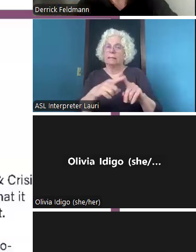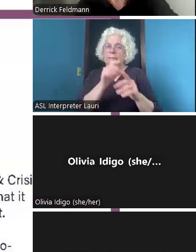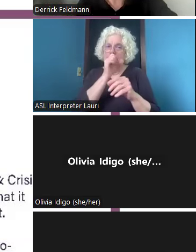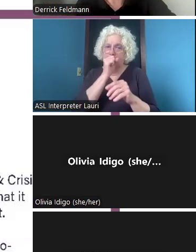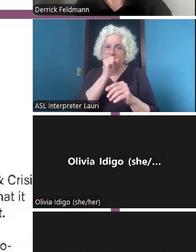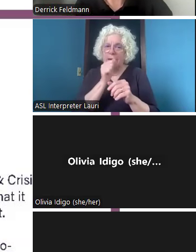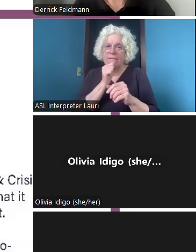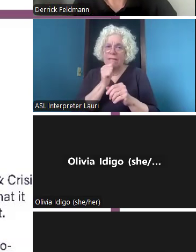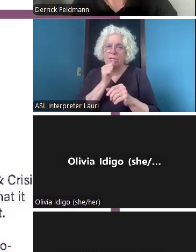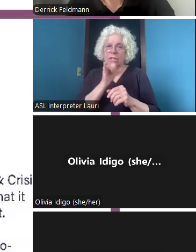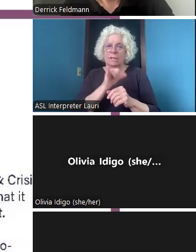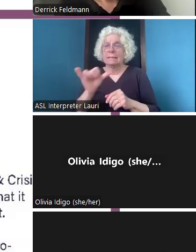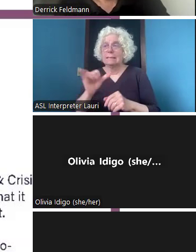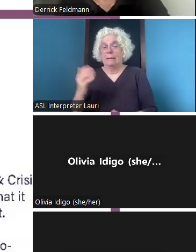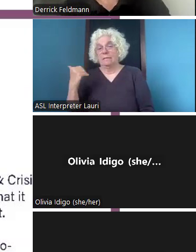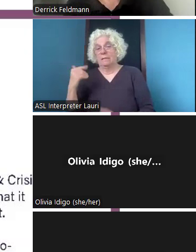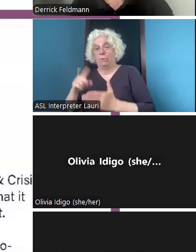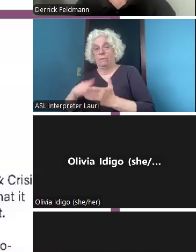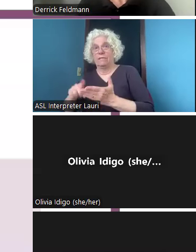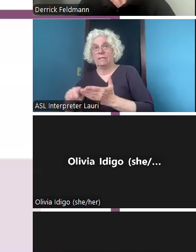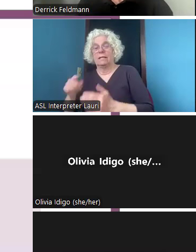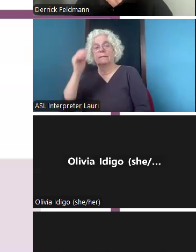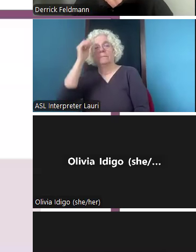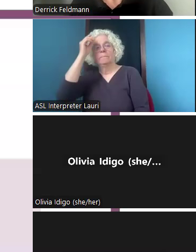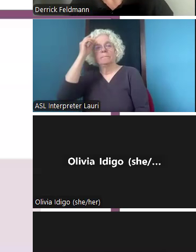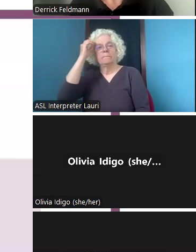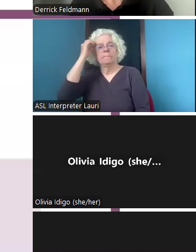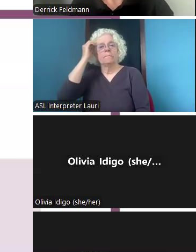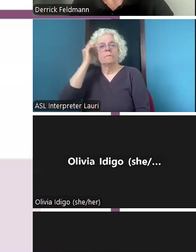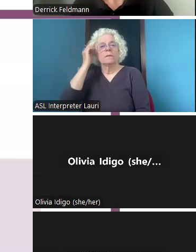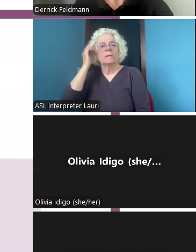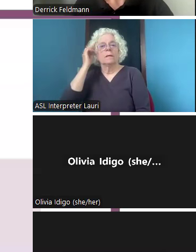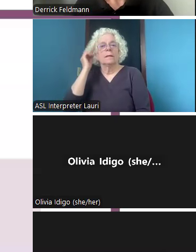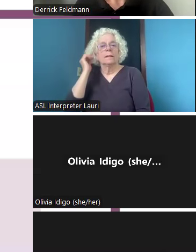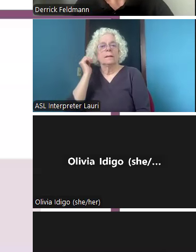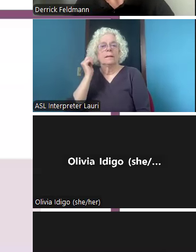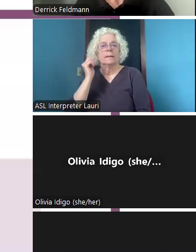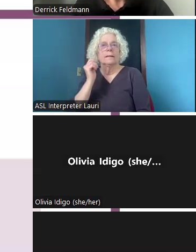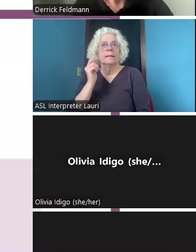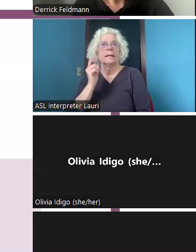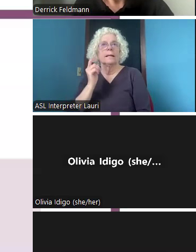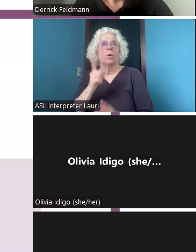Those same pieces that we heard in the previous study. Alright, next slide. We'll talk a little bit about the value, right?